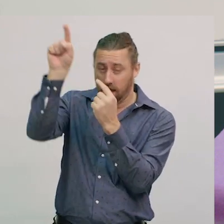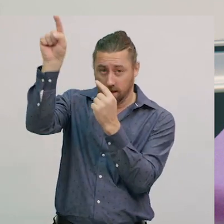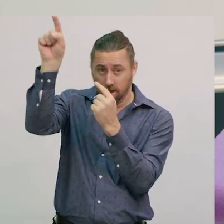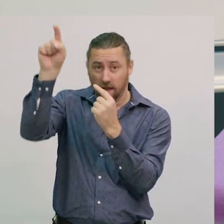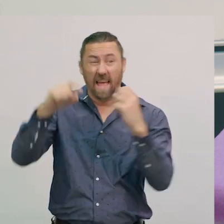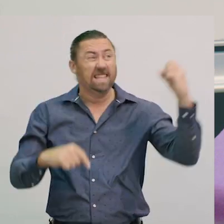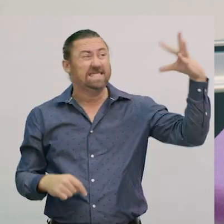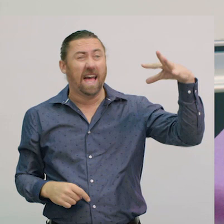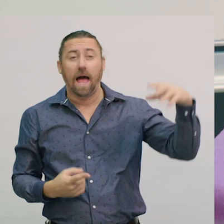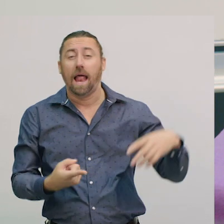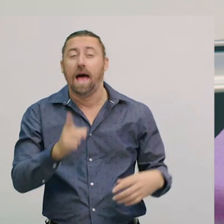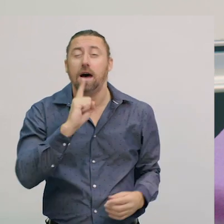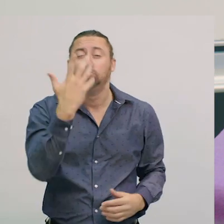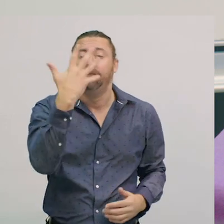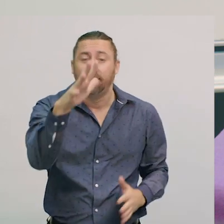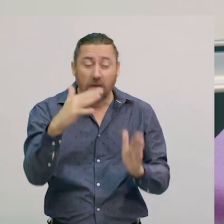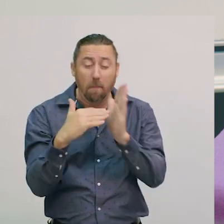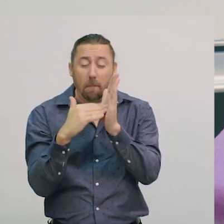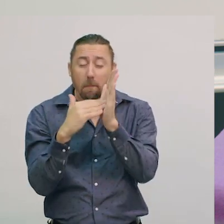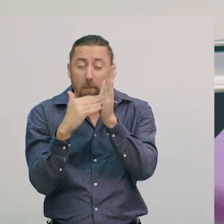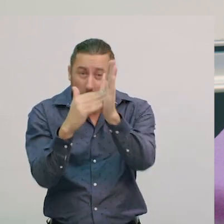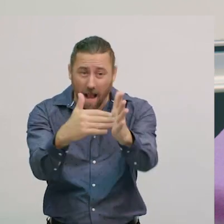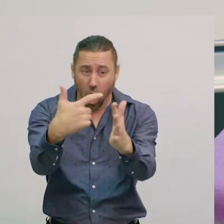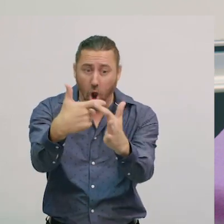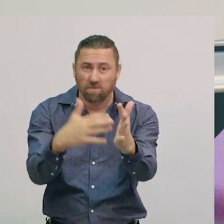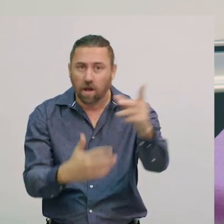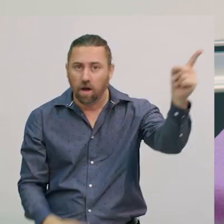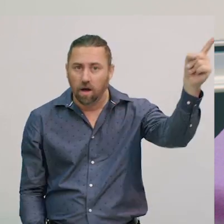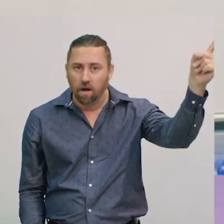and the Sun is 150 million km away from Earth.